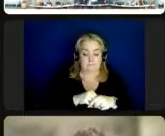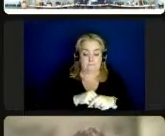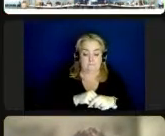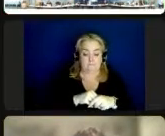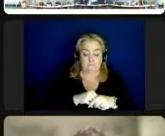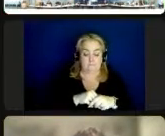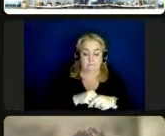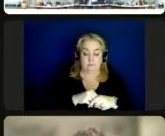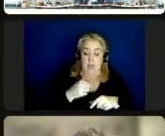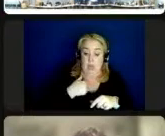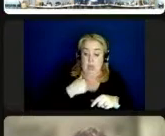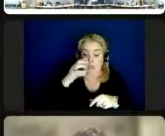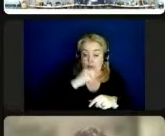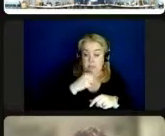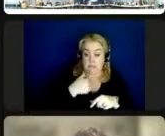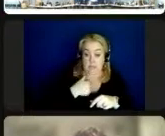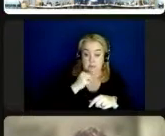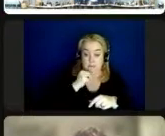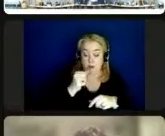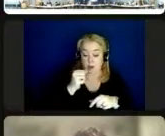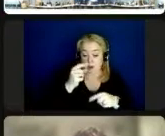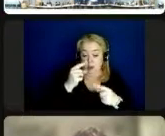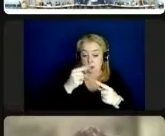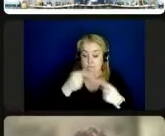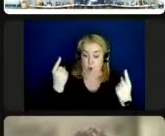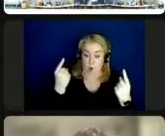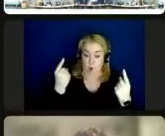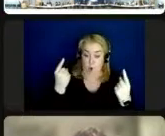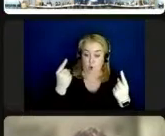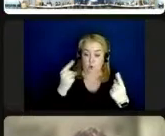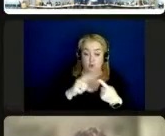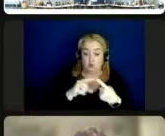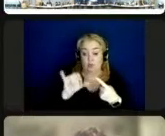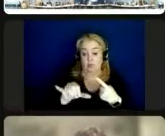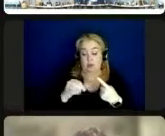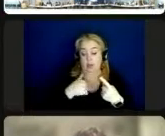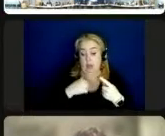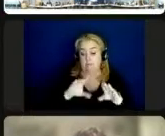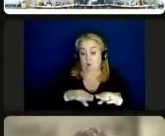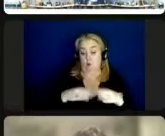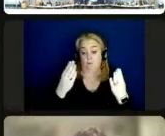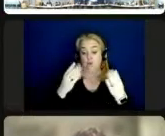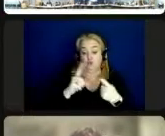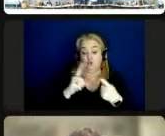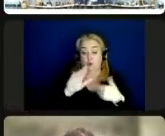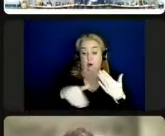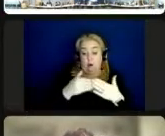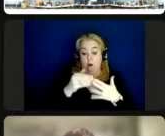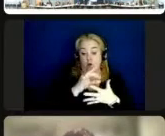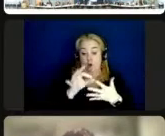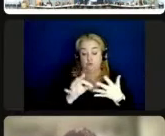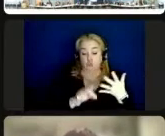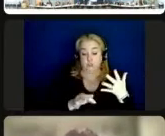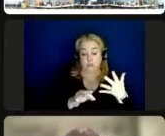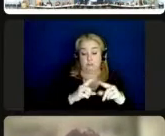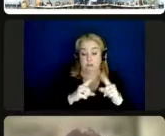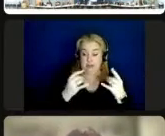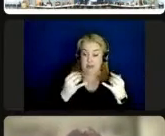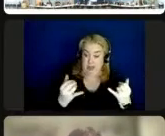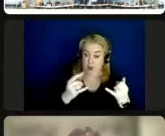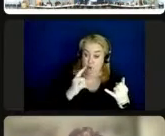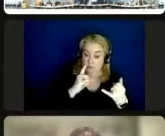PORTLANDERS SEARCH.